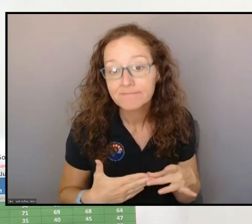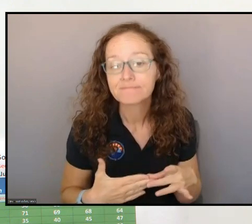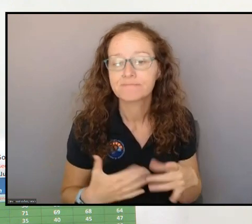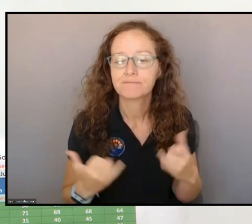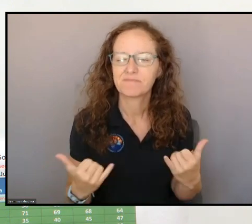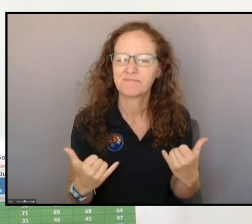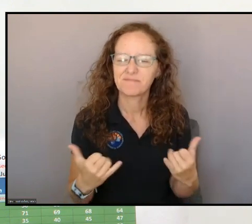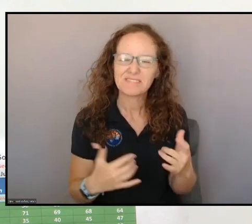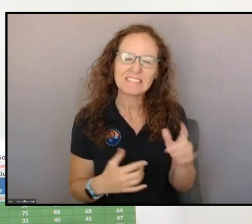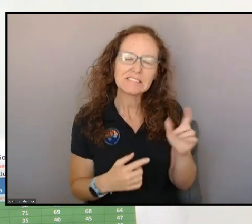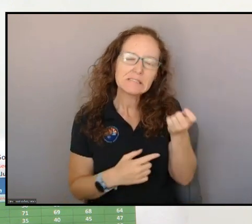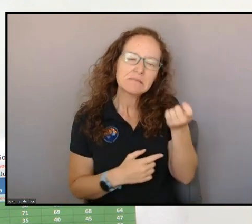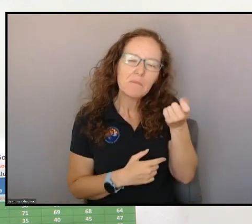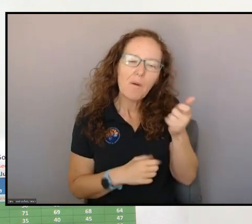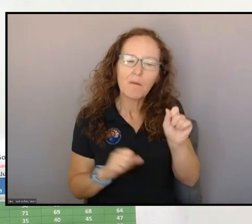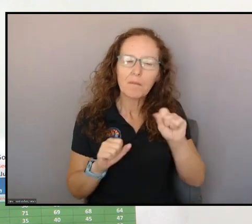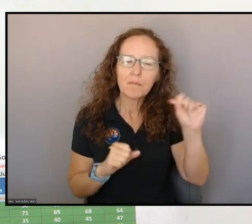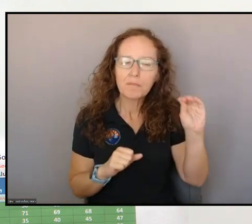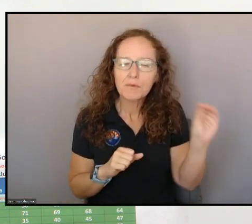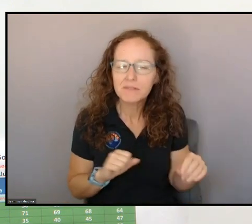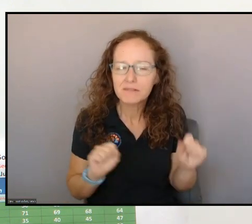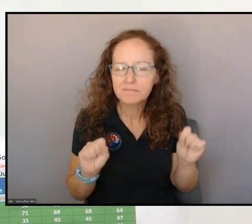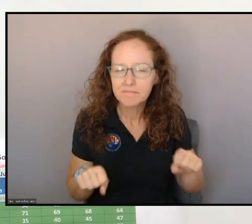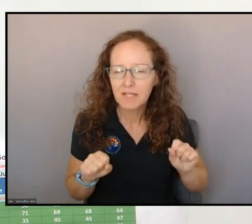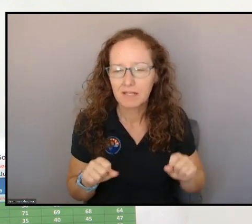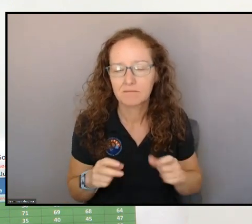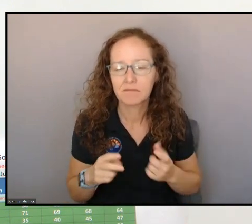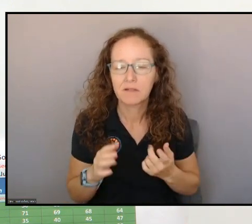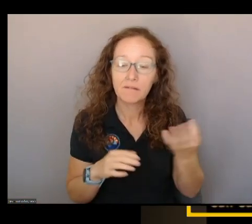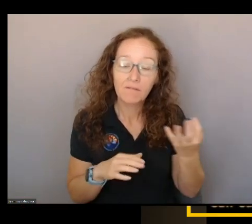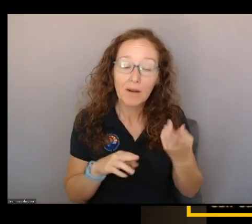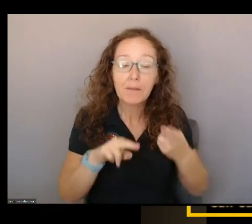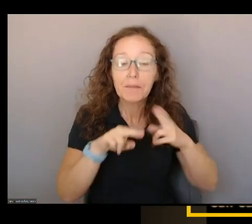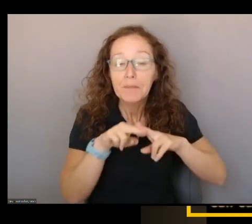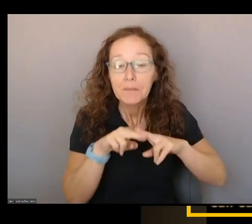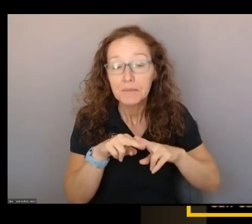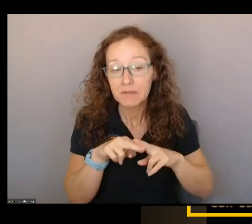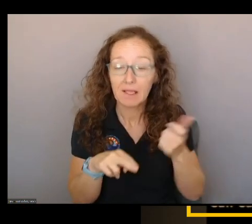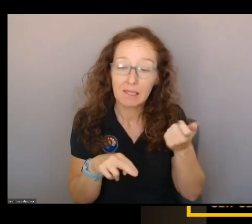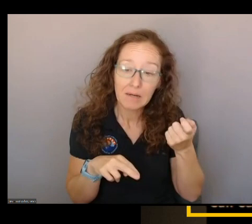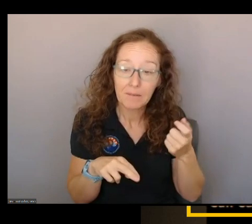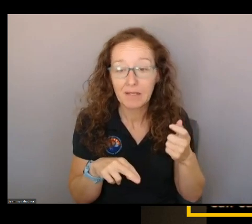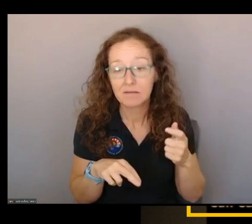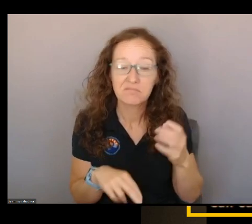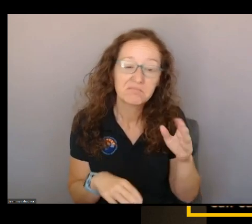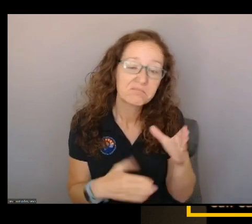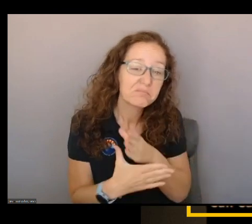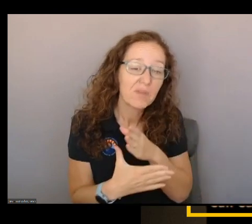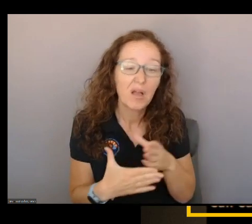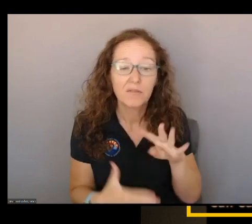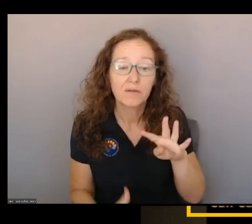Little bit of an uptick like I mentioned on Friday, just kind of in that moderate 40-60% chance, but again I think it's